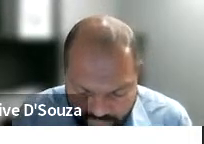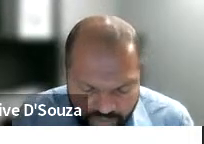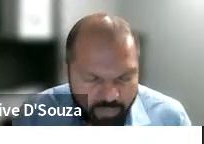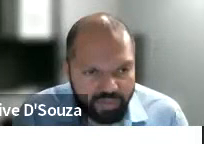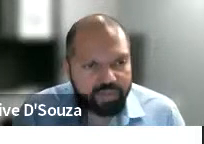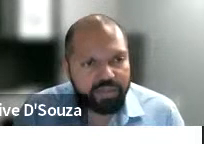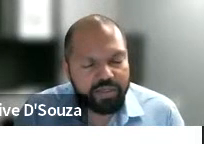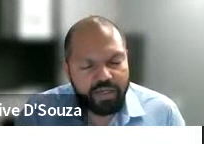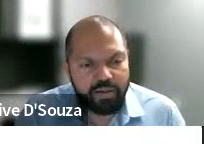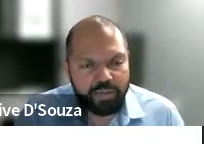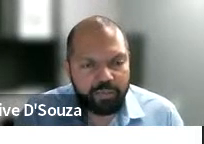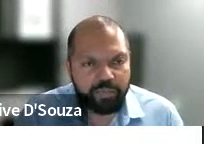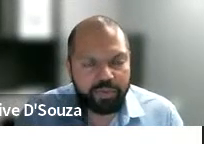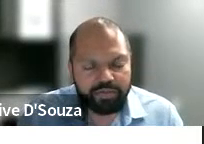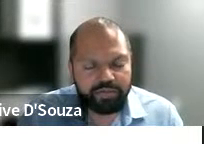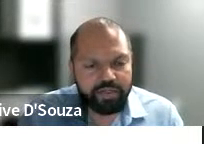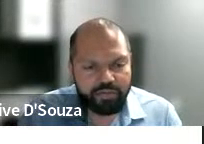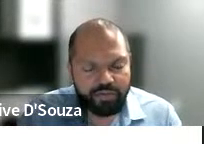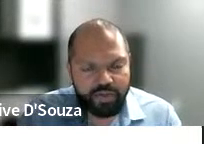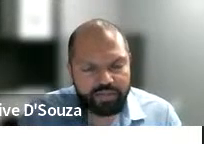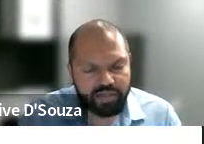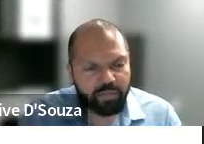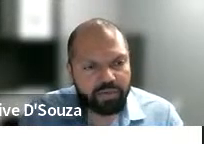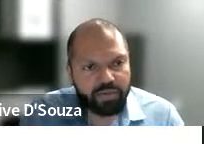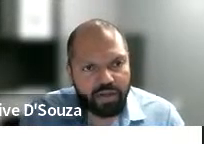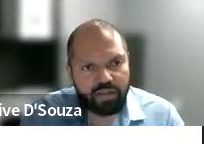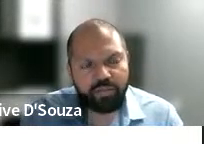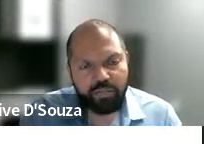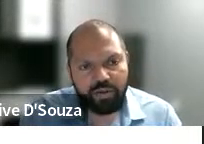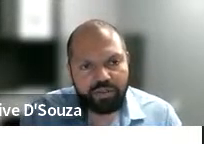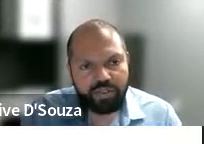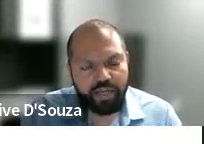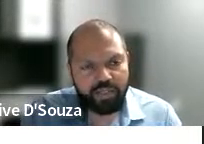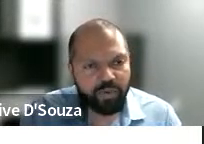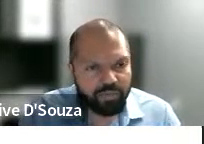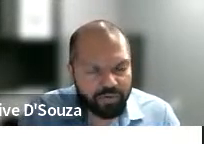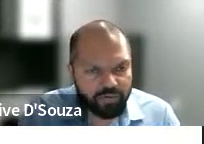But the agenda for today is that I'm going to talk a little bit about the anthropology